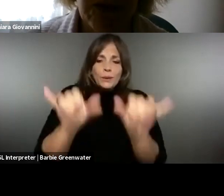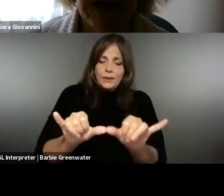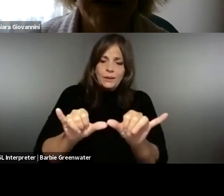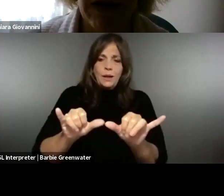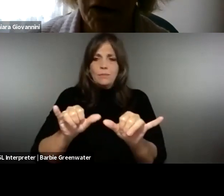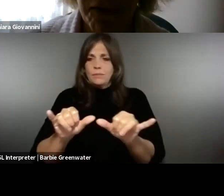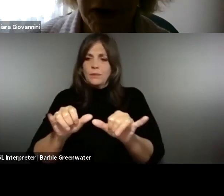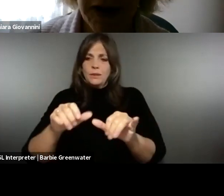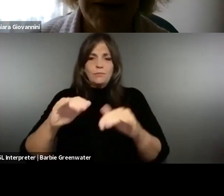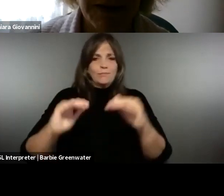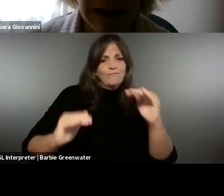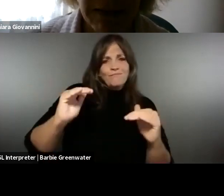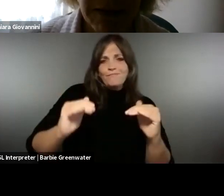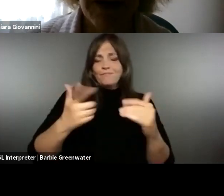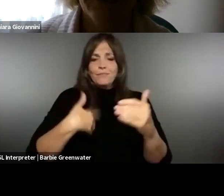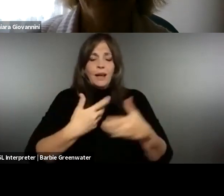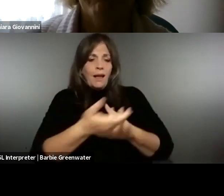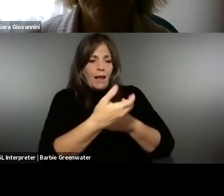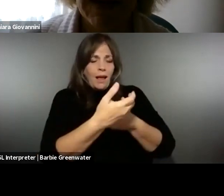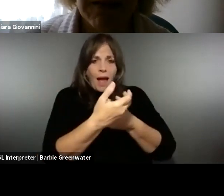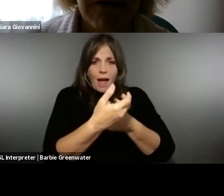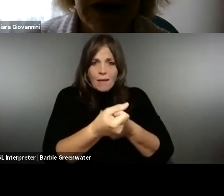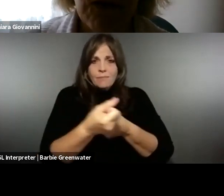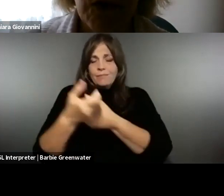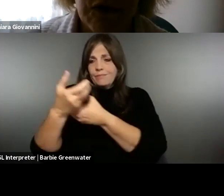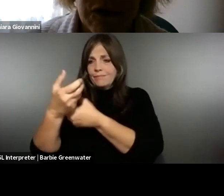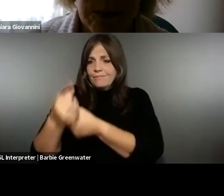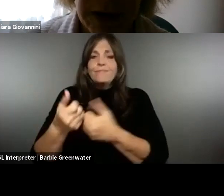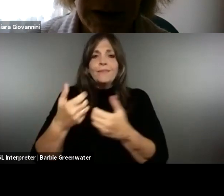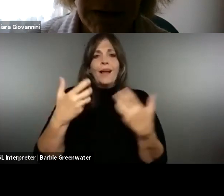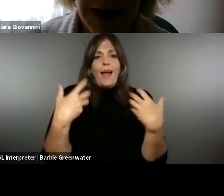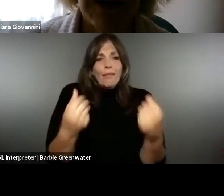what's behind. Those ecosystems are based